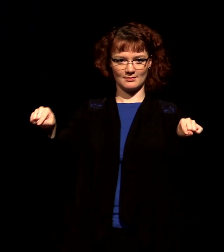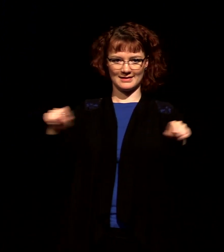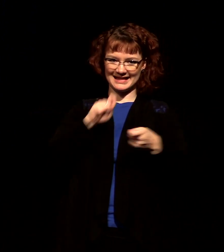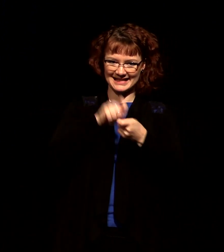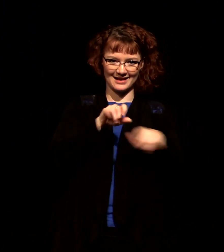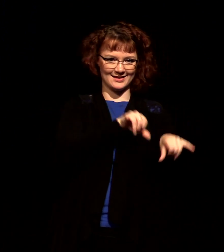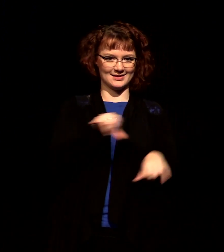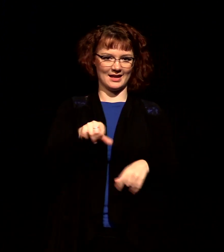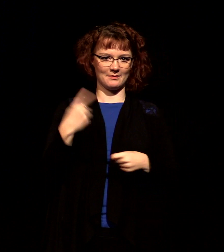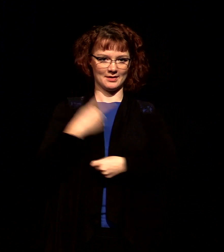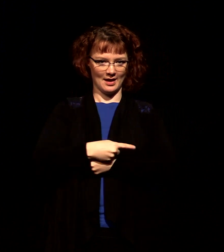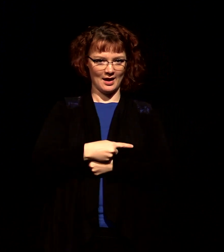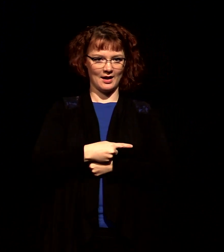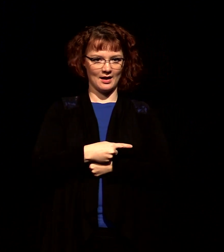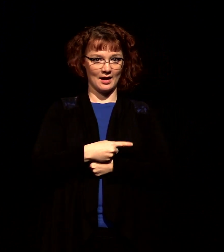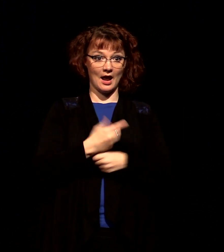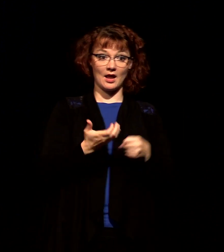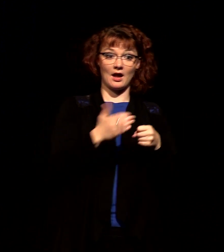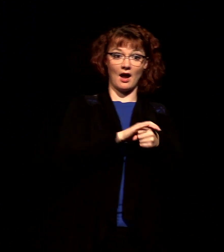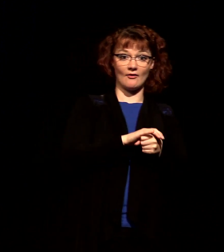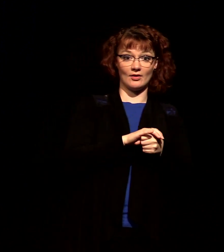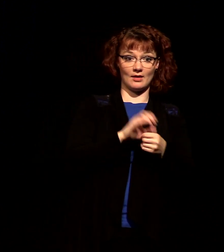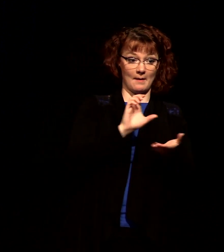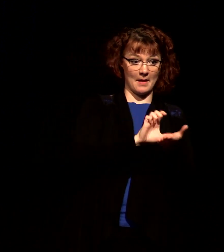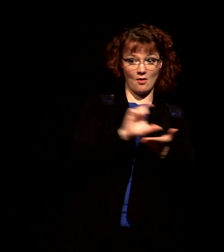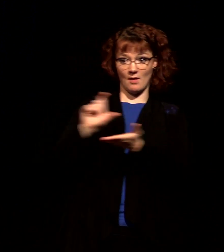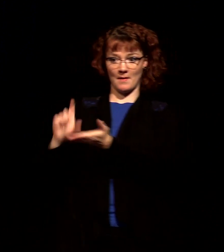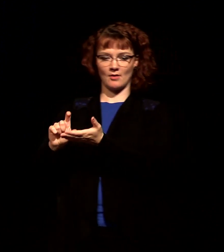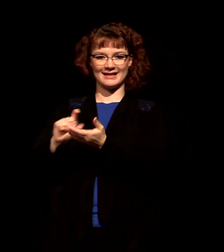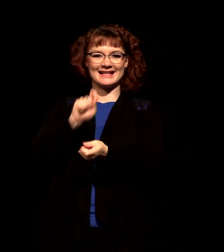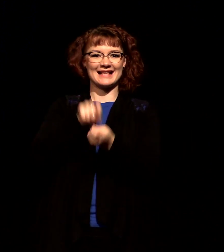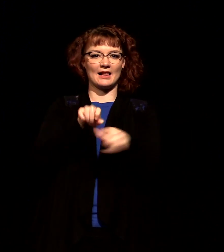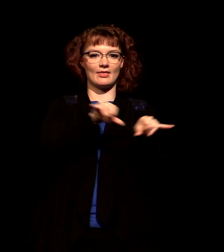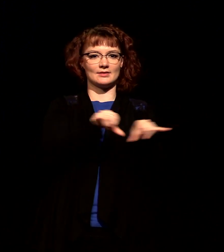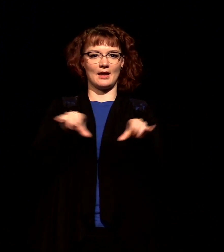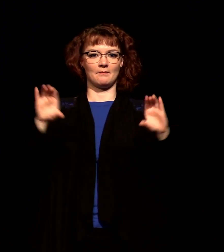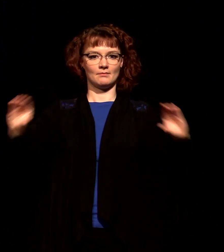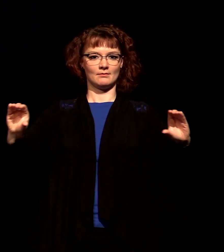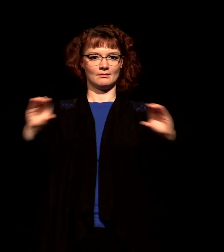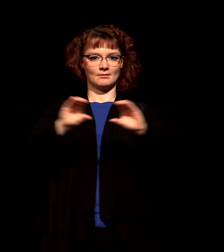going to pay to the penny. I had the same reaction that the